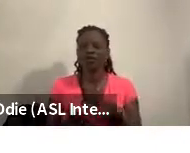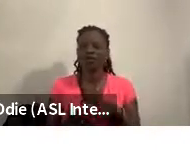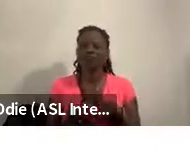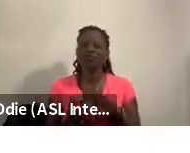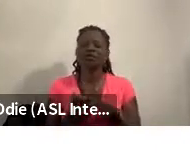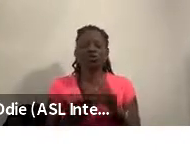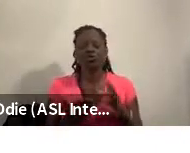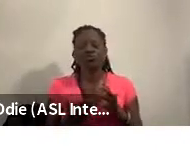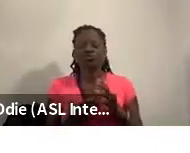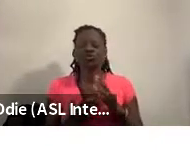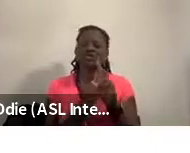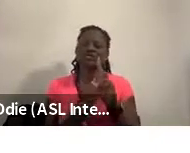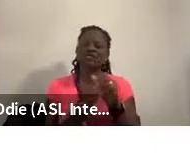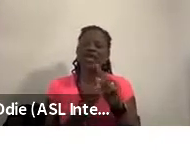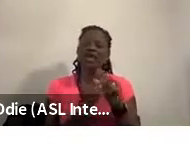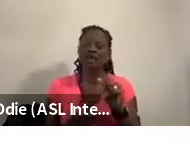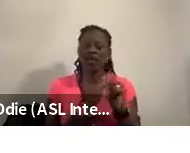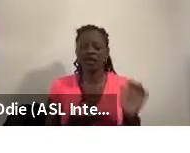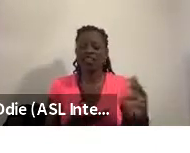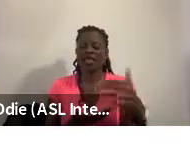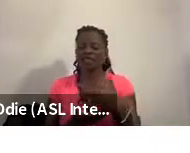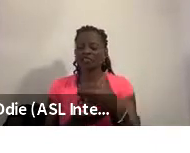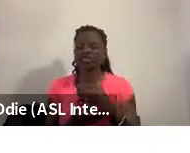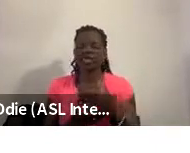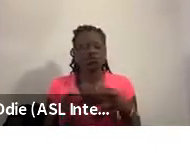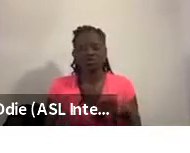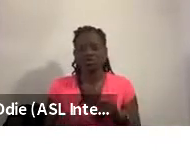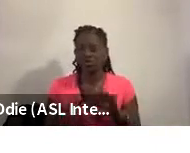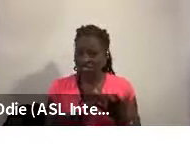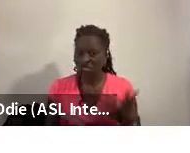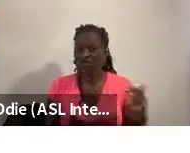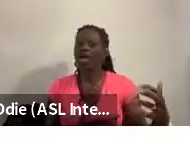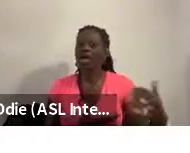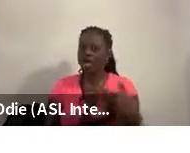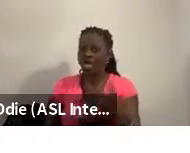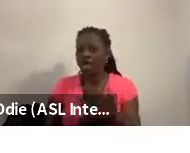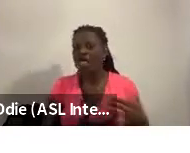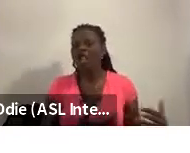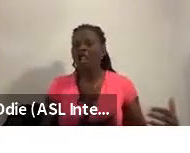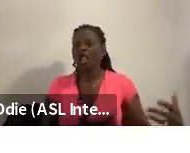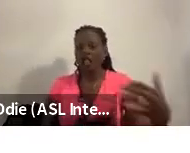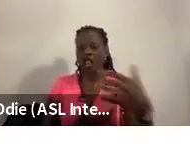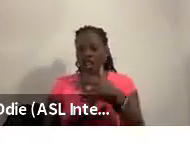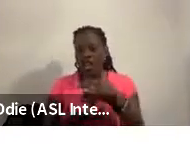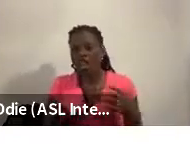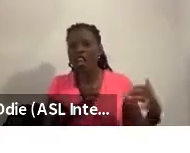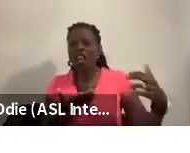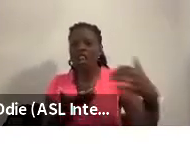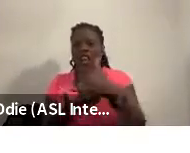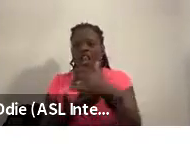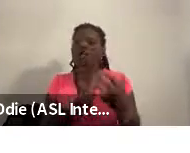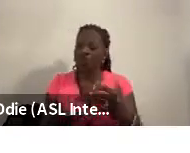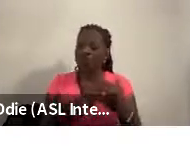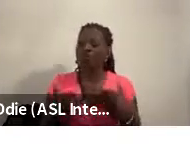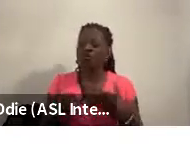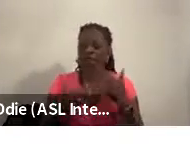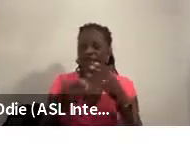still ongoing, other research efforts are planned, this is just kind of the start. We would also like to do focus groups and outreach to the neighborhoods that have